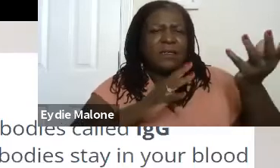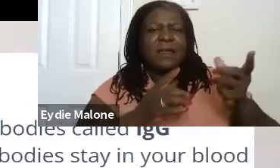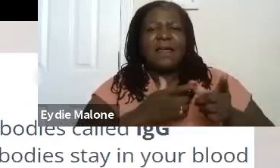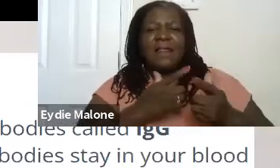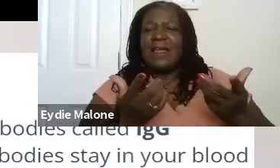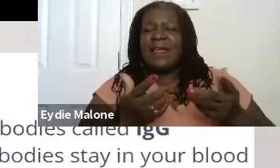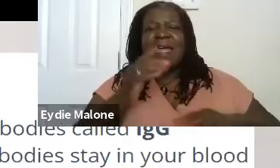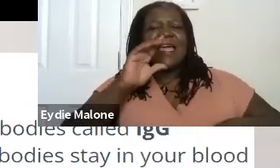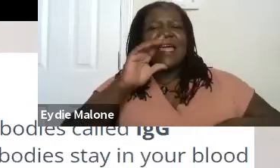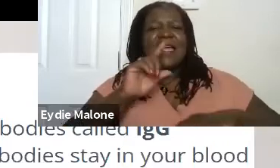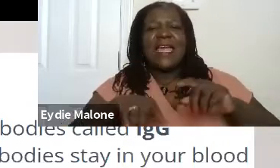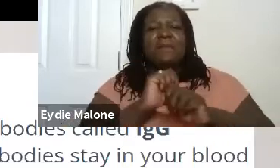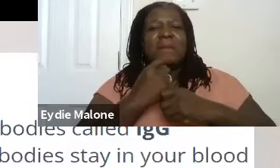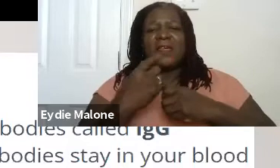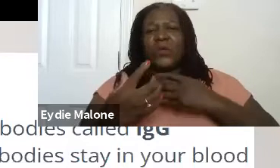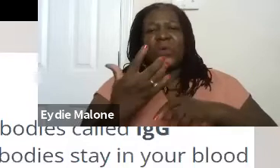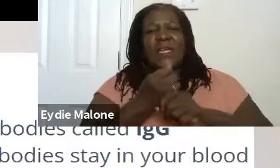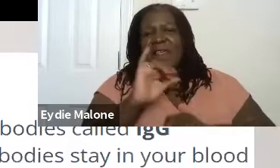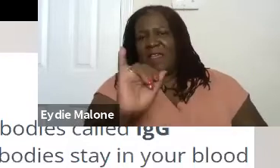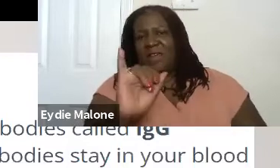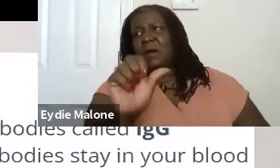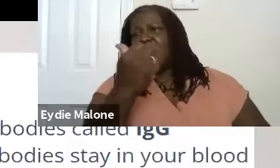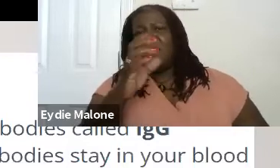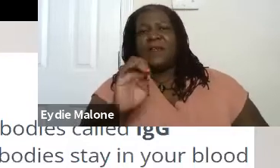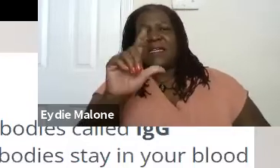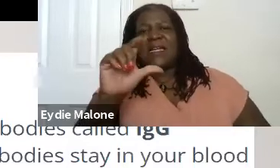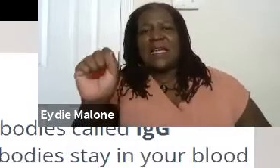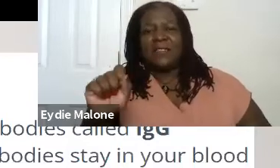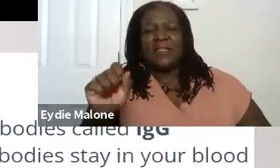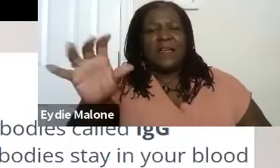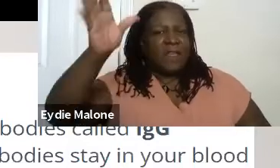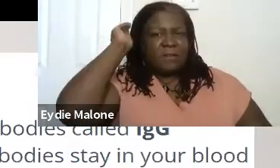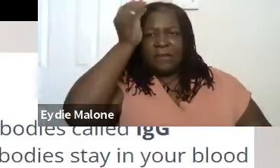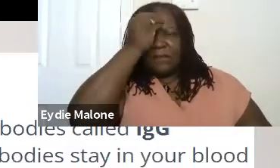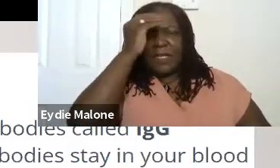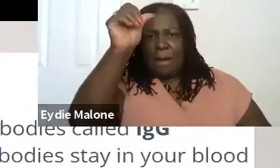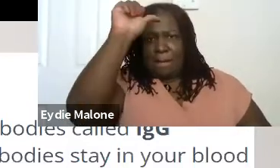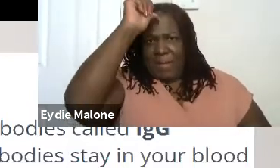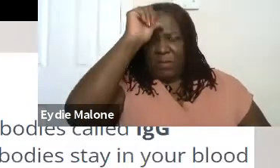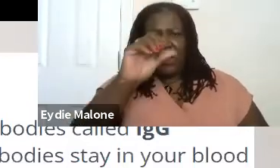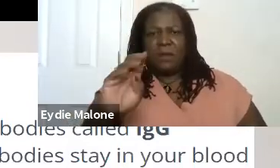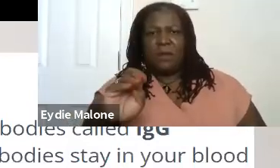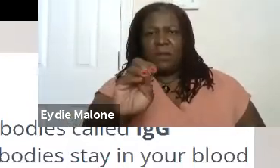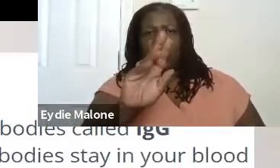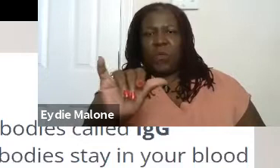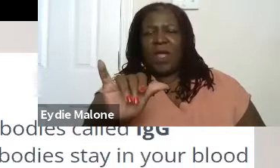get the infection. And there are other cells that are called the memory cells and those are ones that hang around for a little bit longer to come back